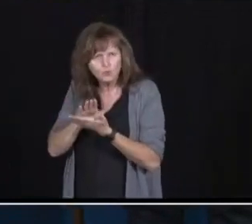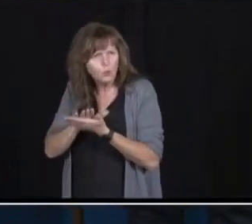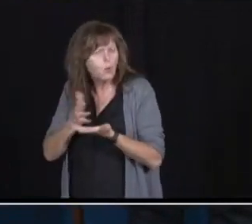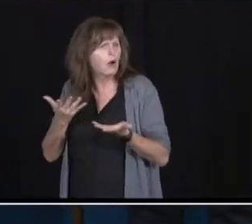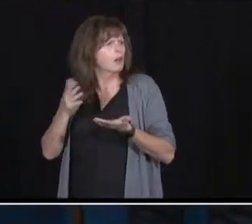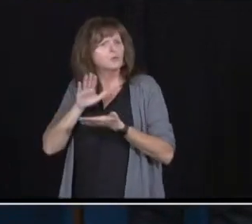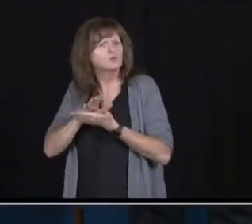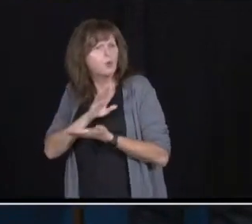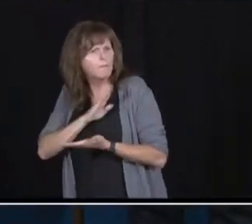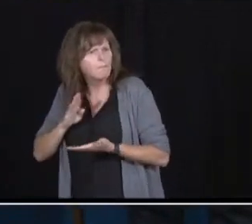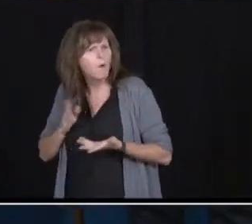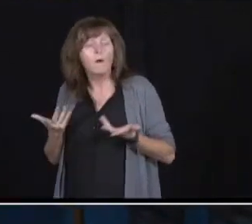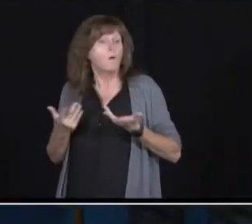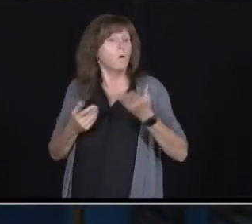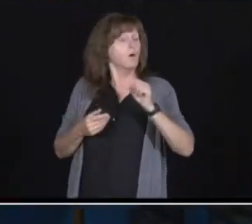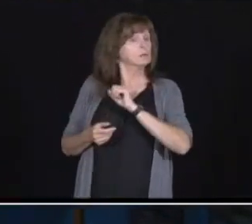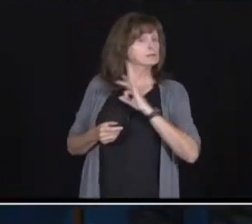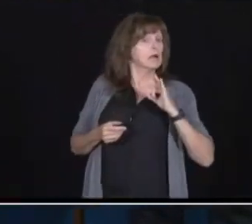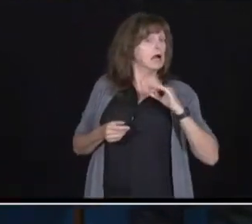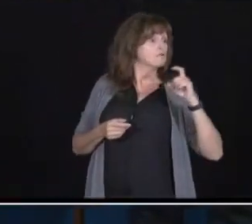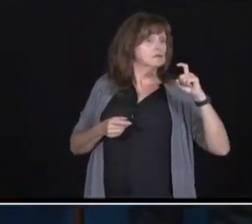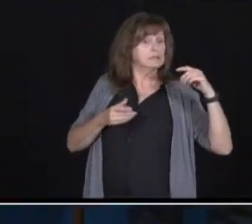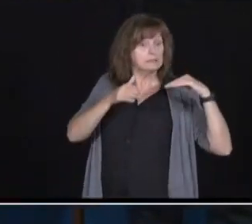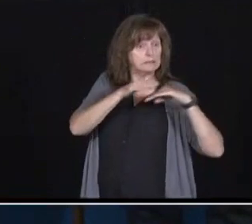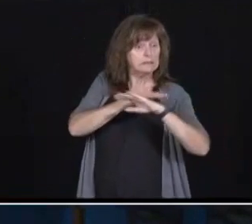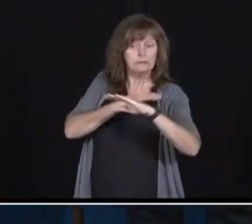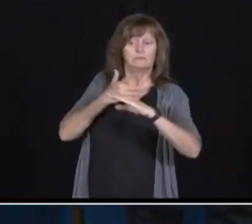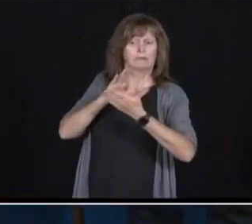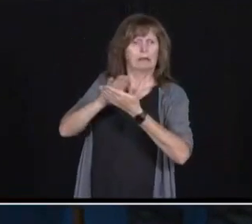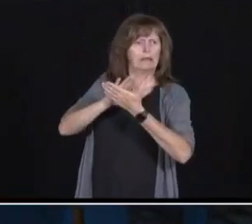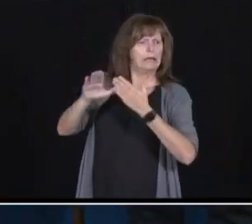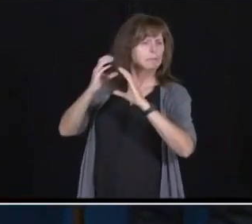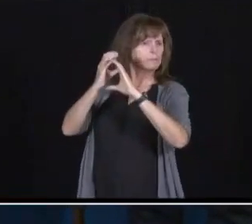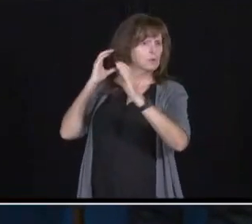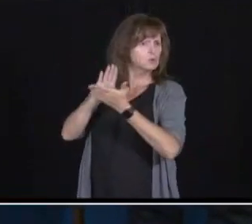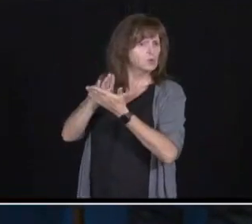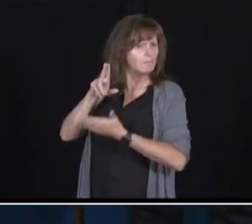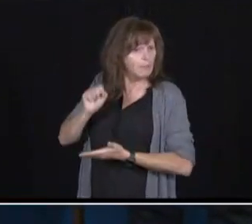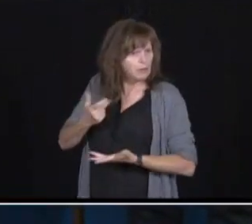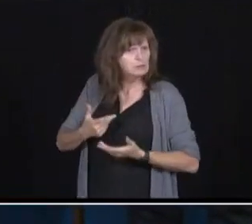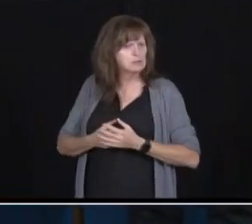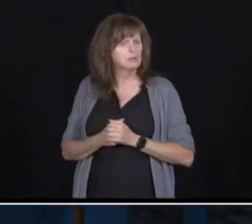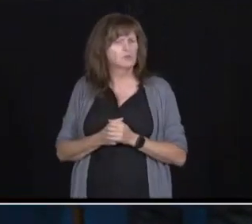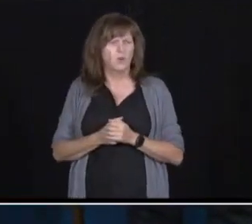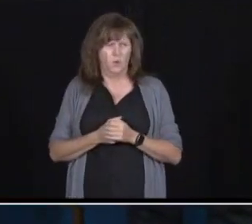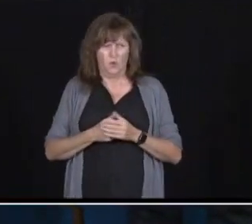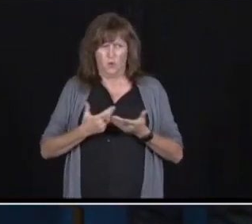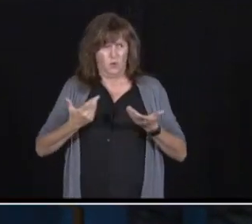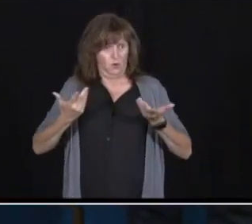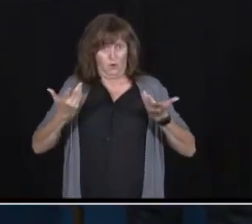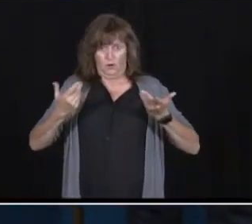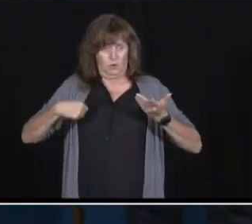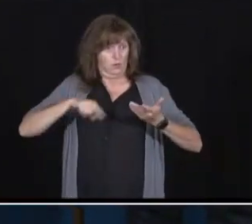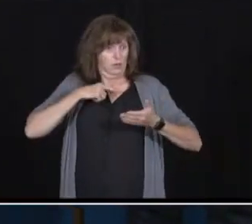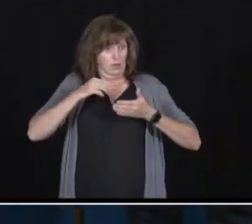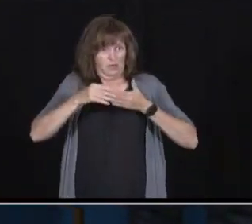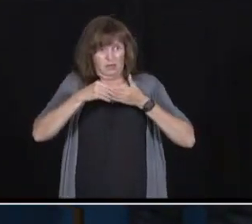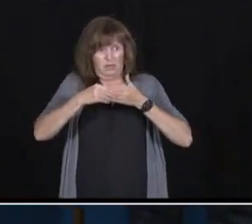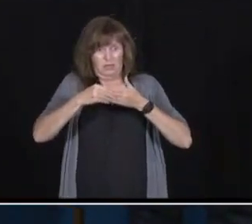And to be fair, across the country. And another 25 on top of that for more cleaning and more latitude for our school boards and our